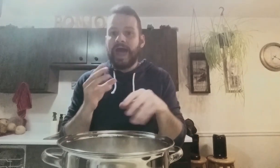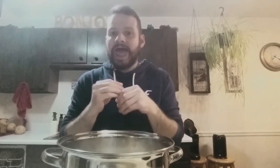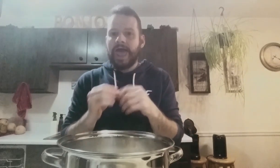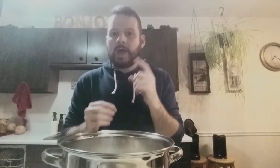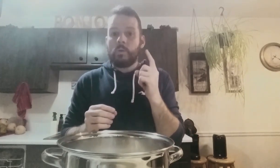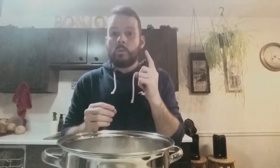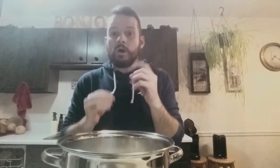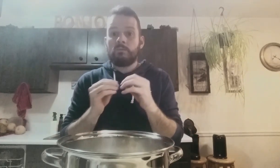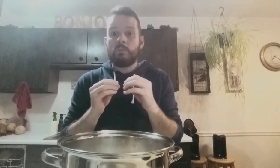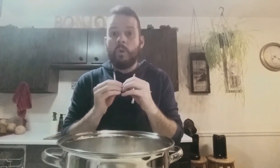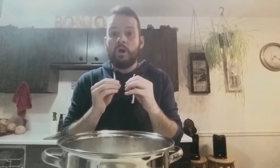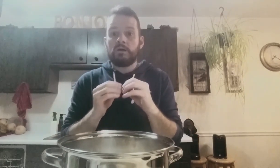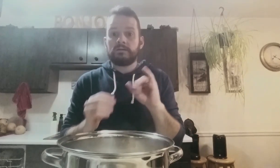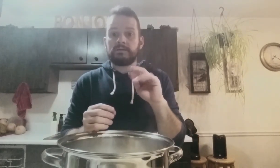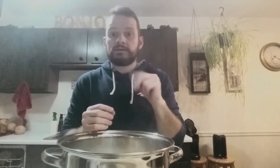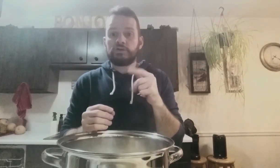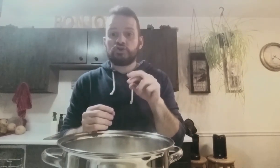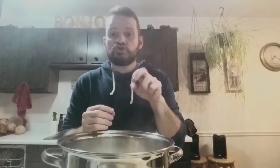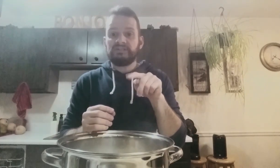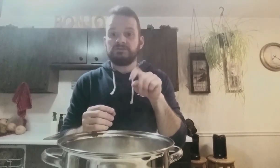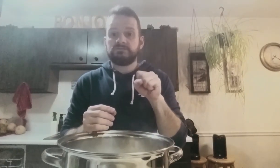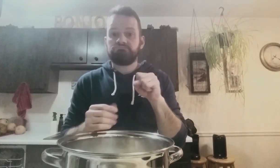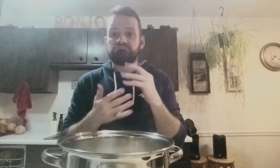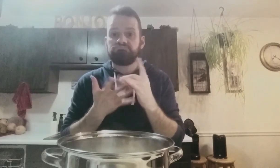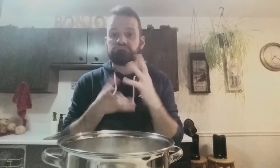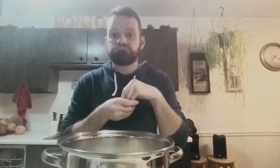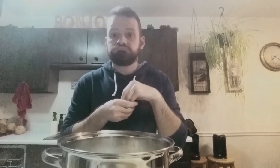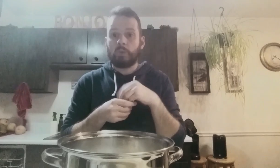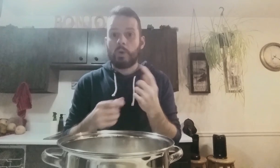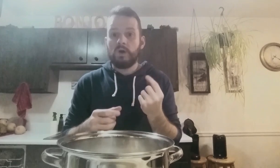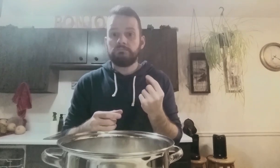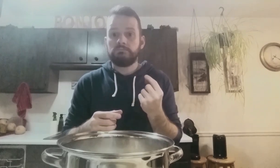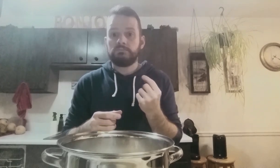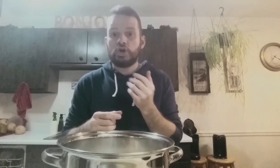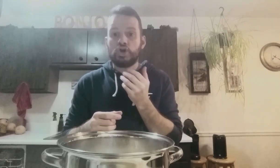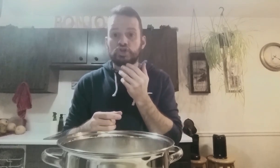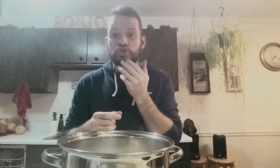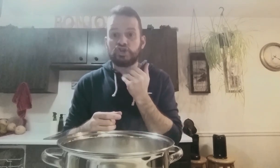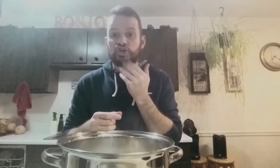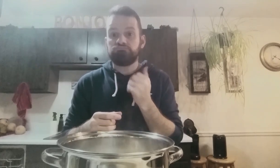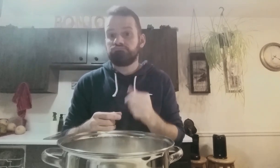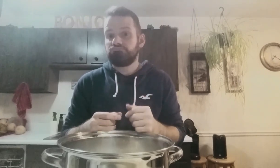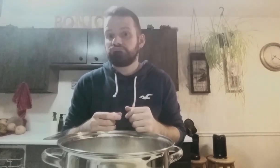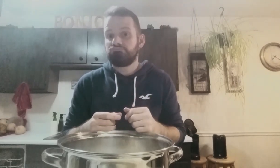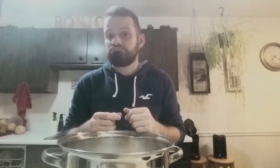Now, you add one more ingredient which is... sugar.